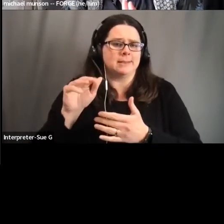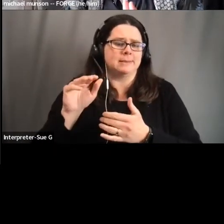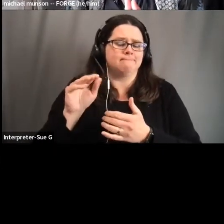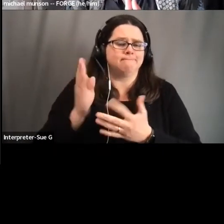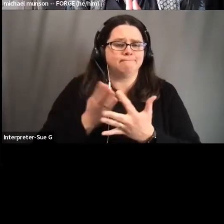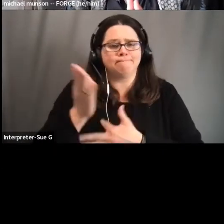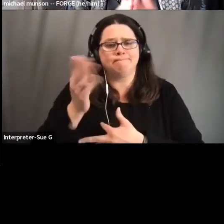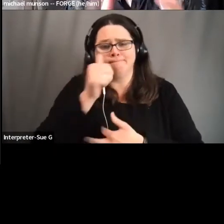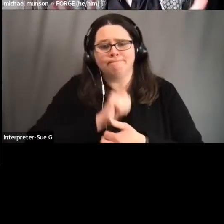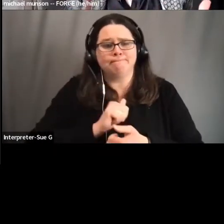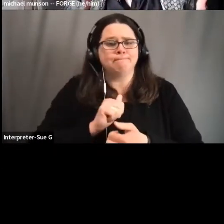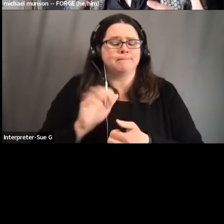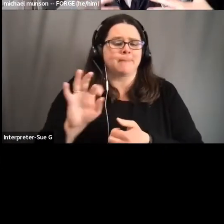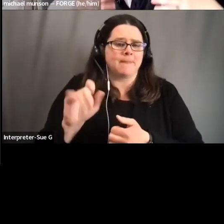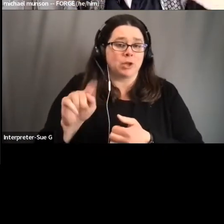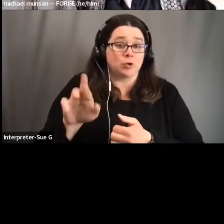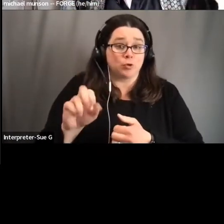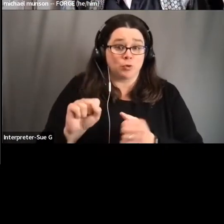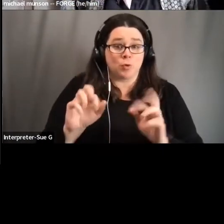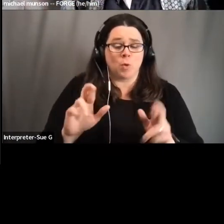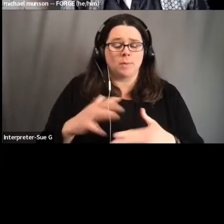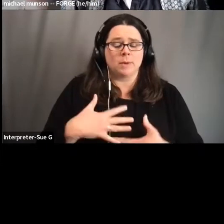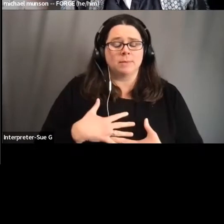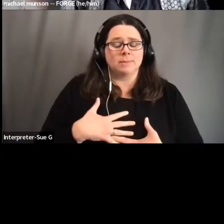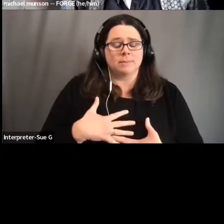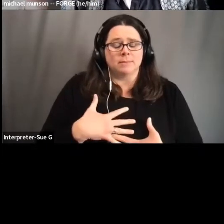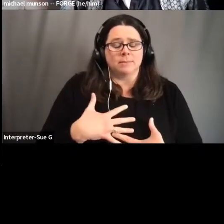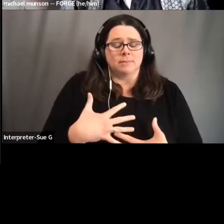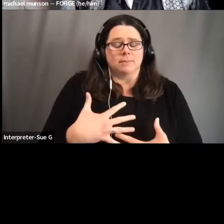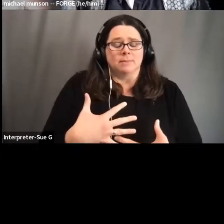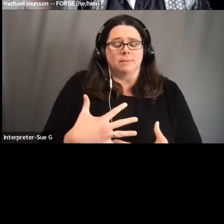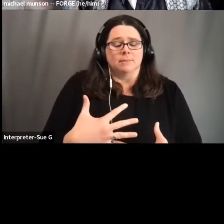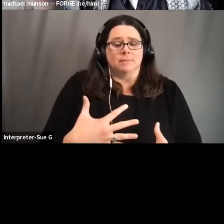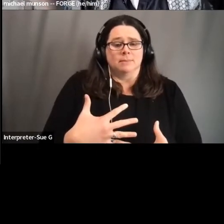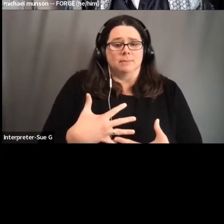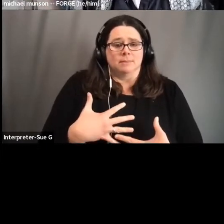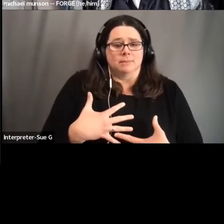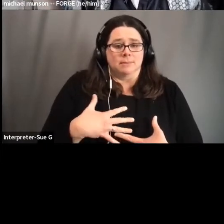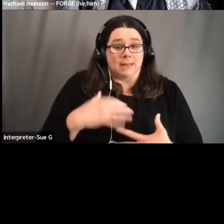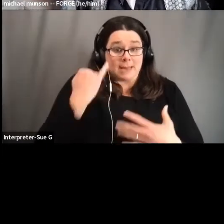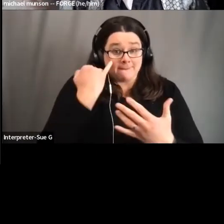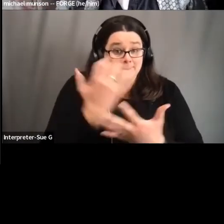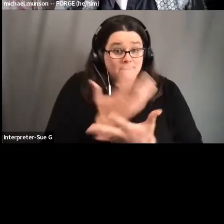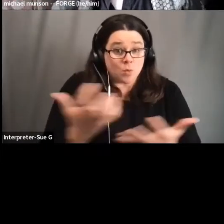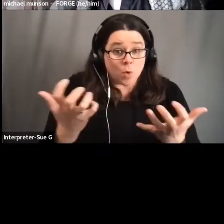All right, so hopefully everybody has taken a breath if they want to, as deeply as you want or not want